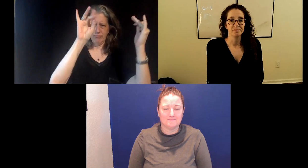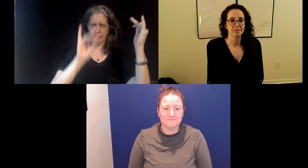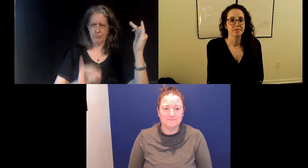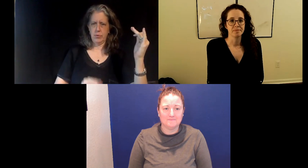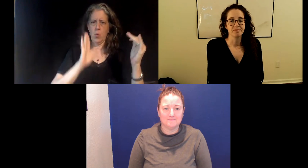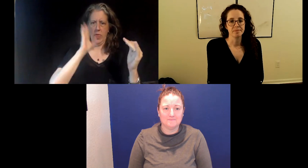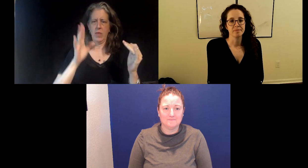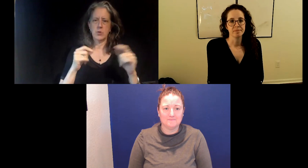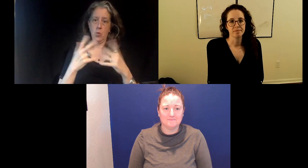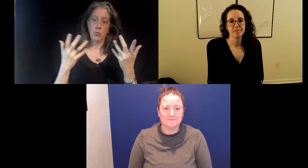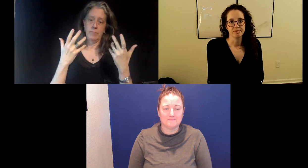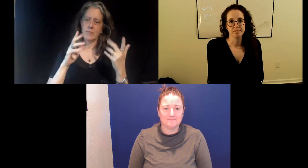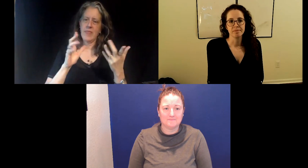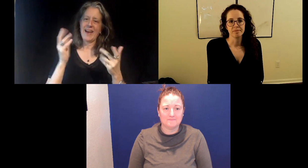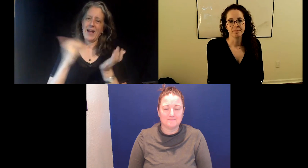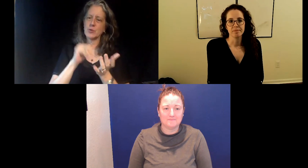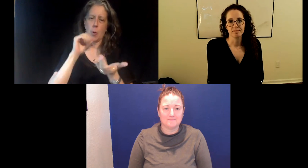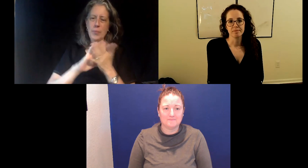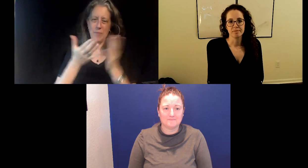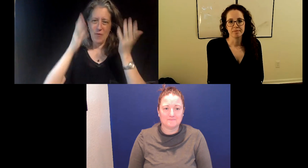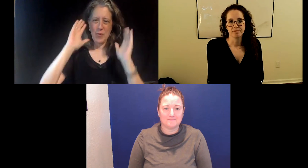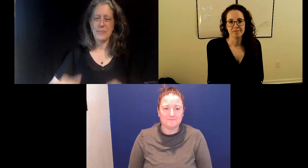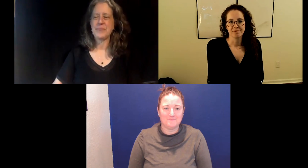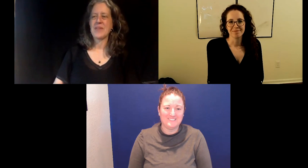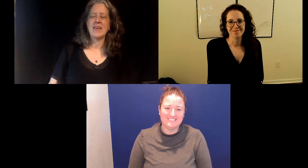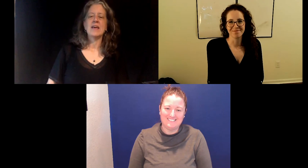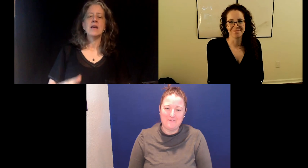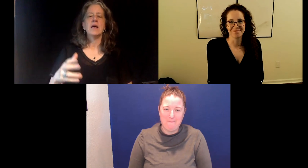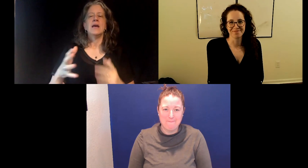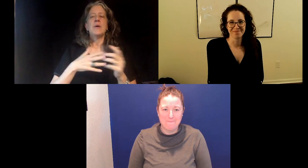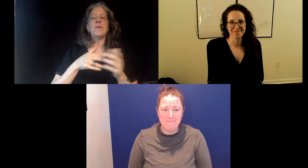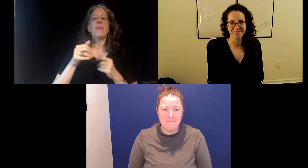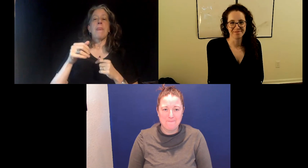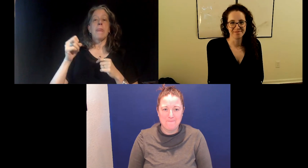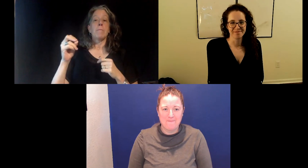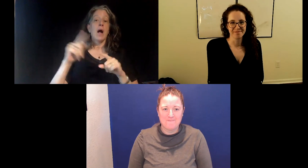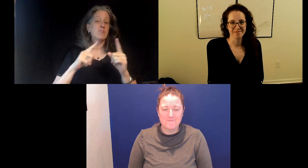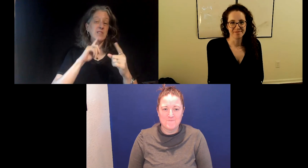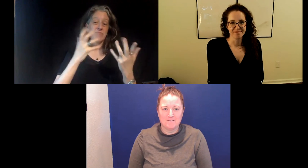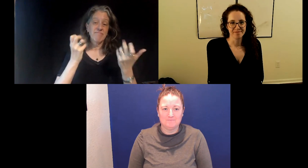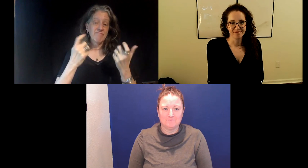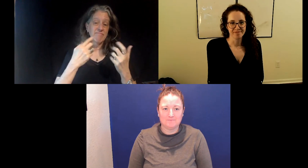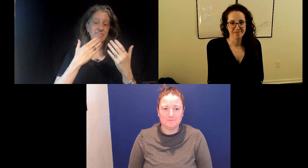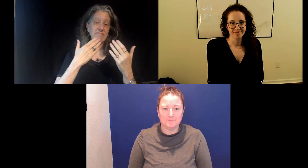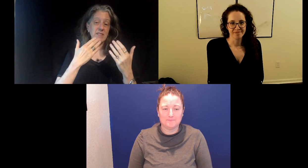ideas in the chat and i mean in the q a excuse me and that way nobody has to get overwhelmed um